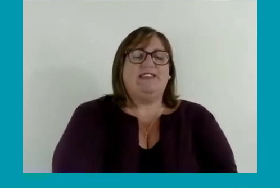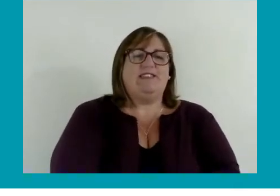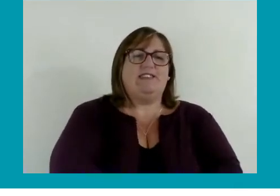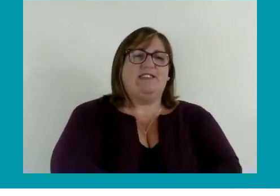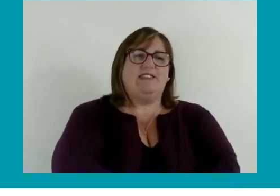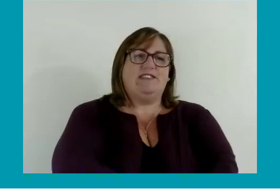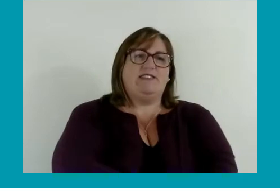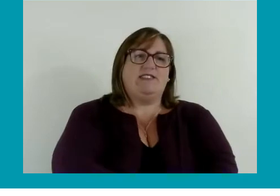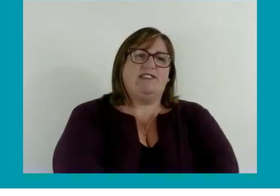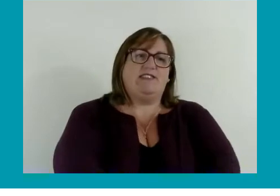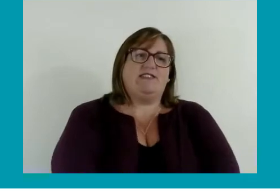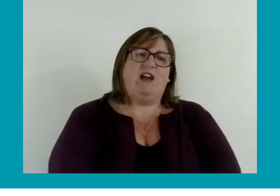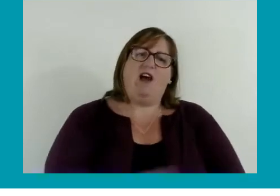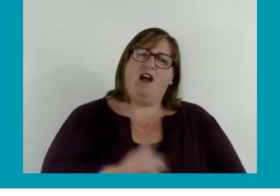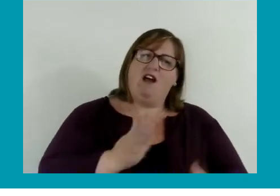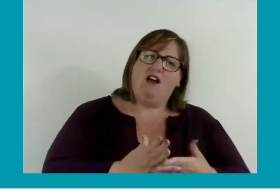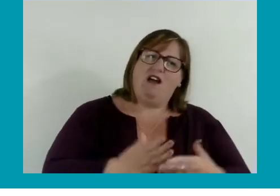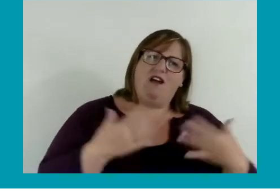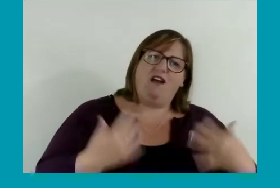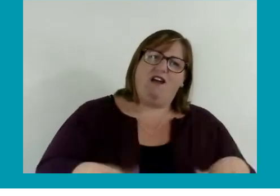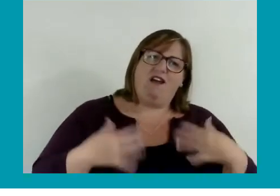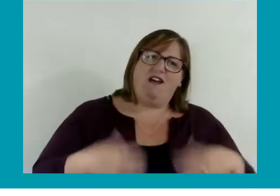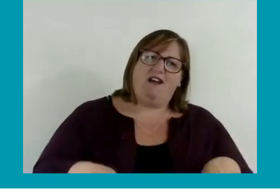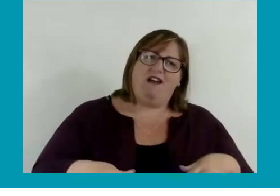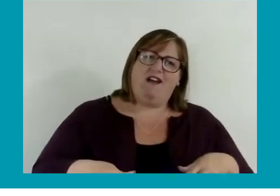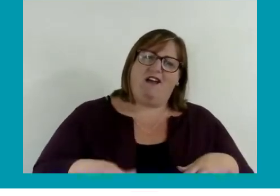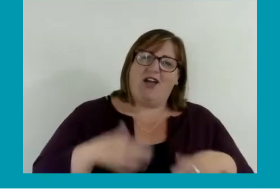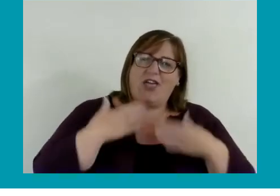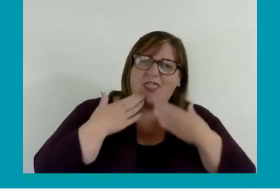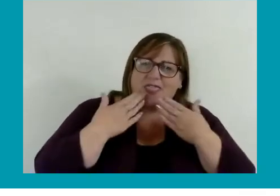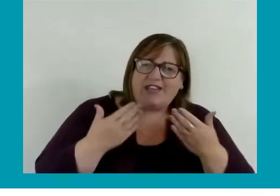um that's really quite incredible thank you very much for sharing that i hope that gives our